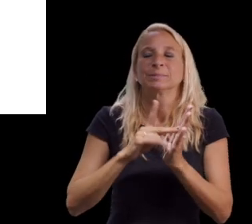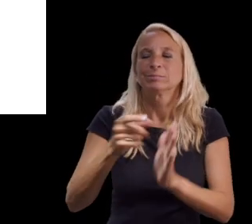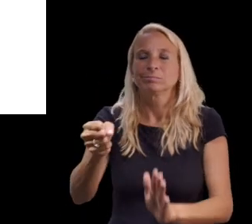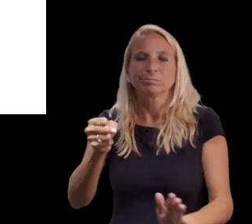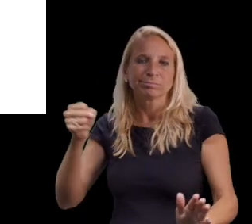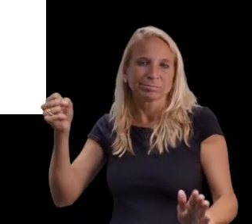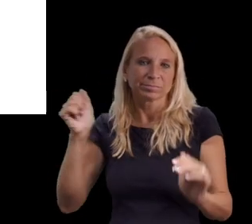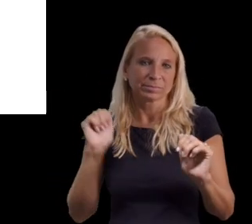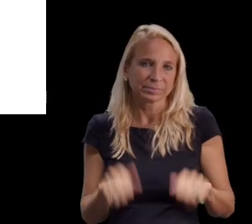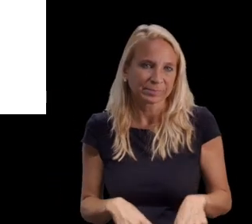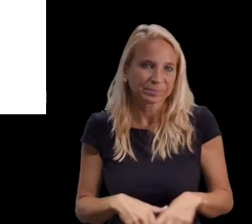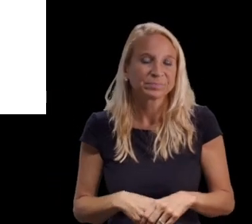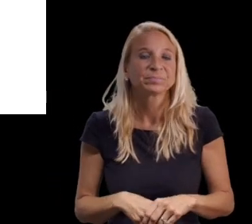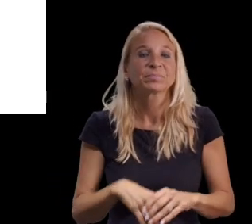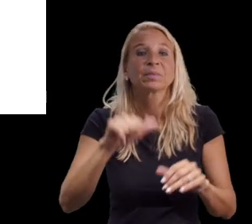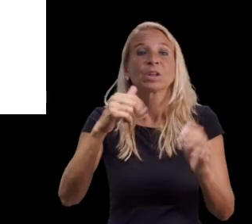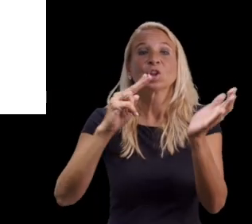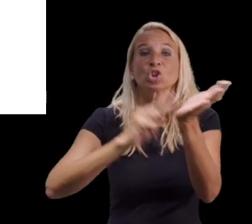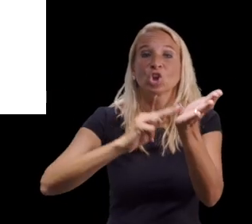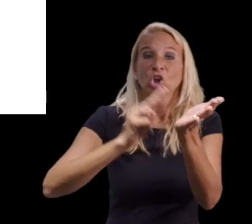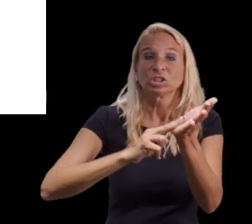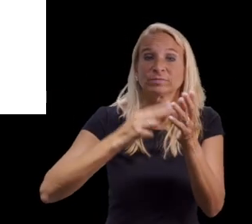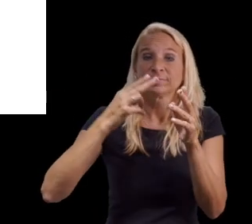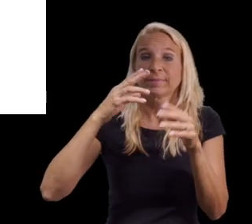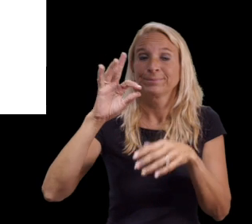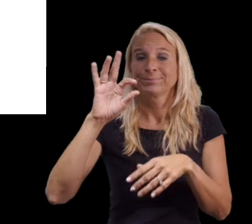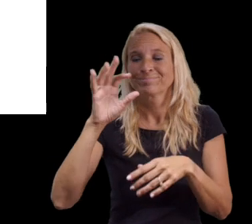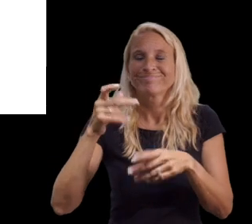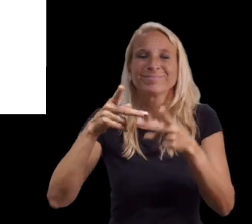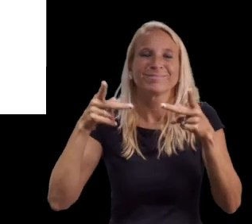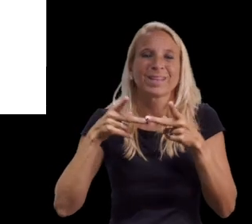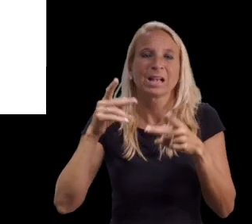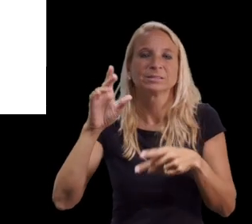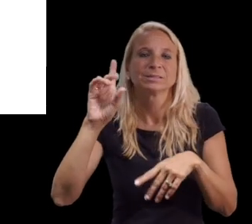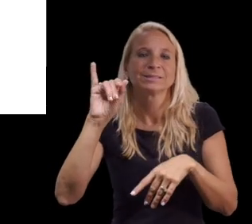It can also be called a Nursing Facility Diversion request.